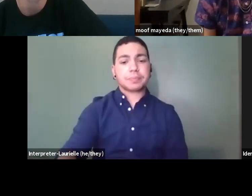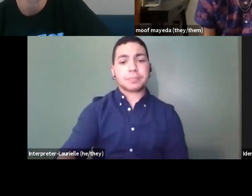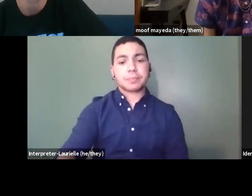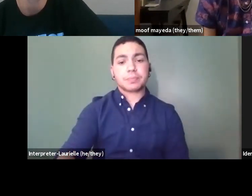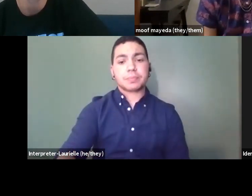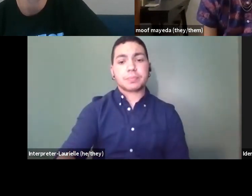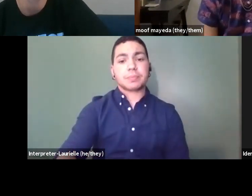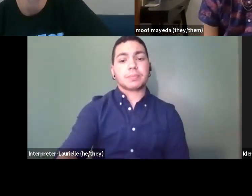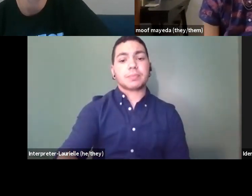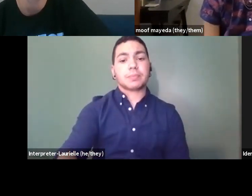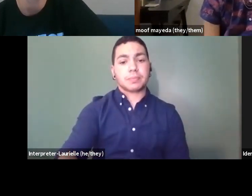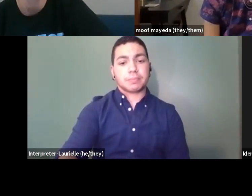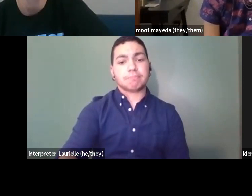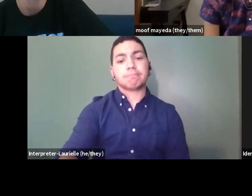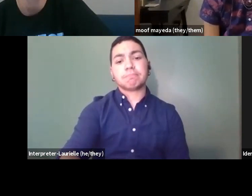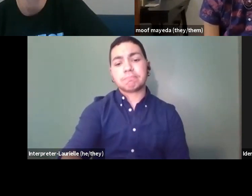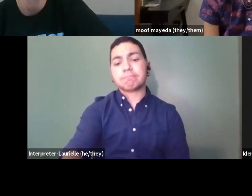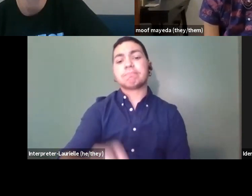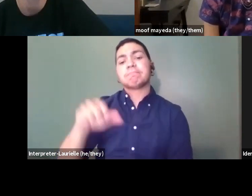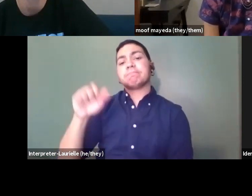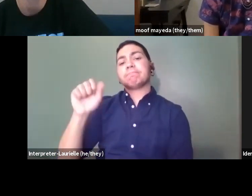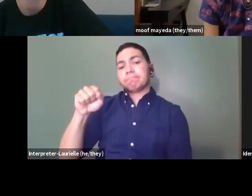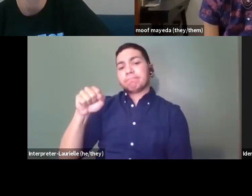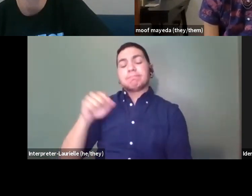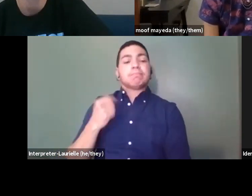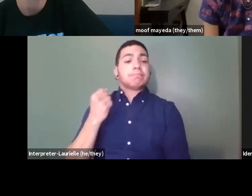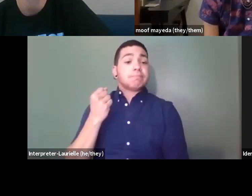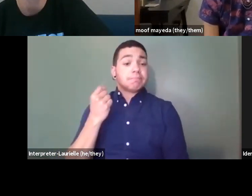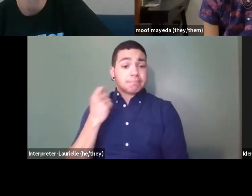are heard in leadership, their leadership abilities are allowed